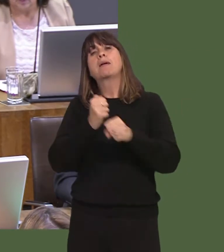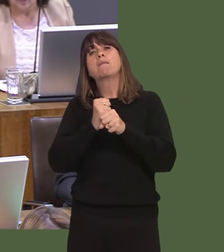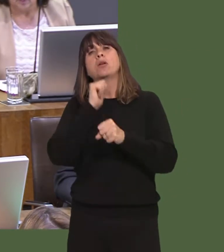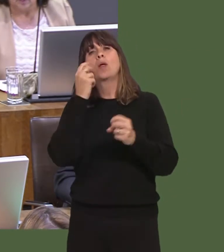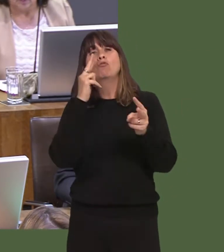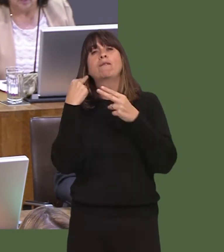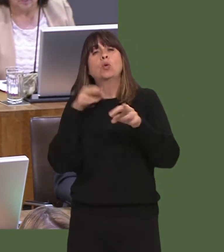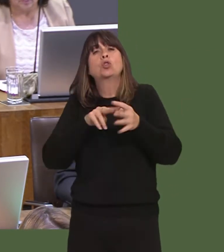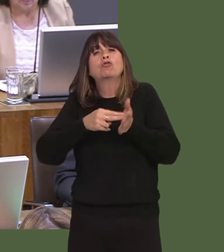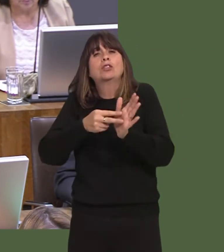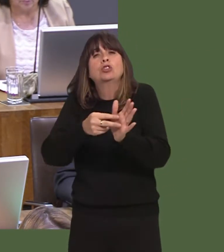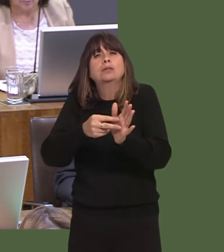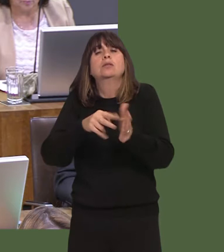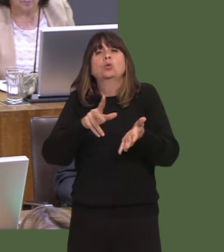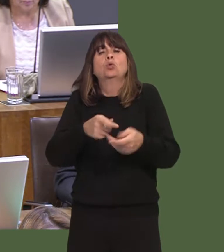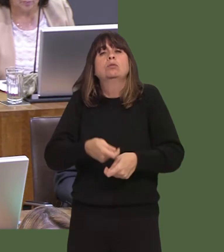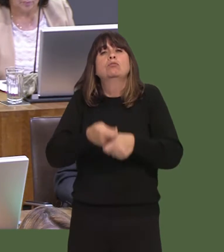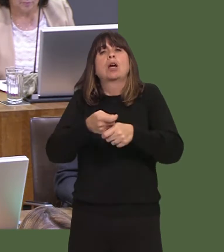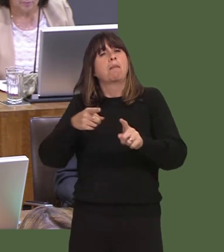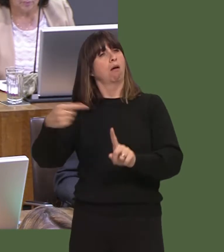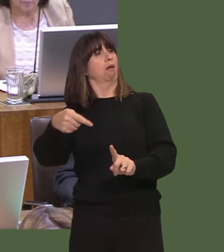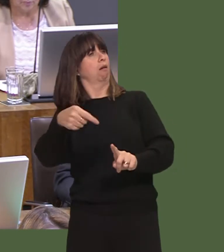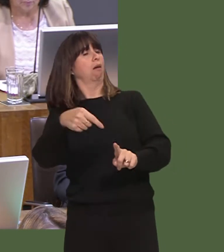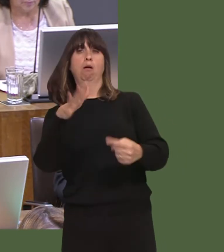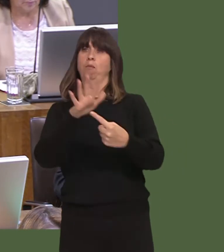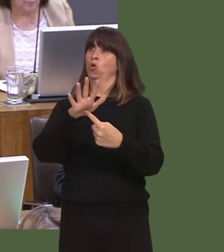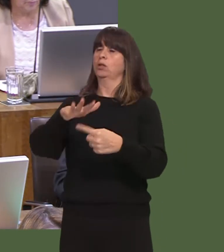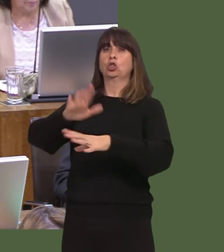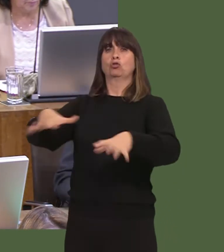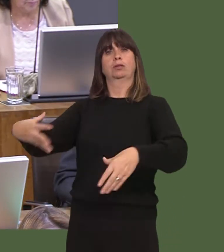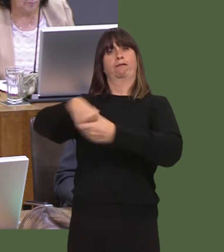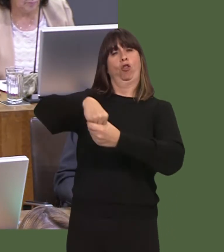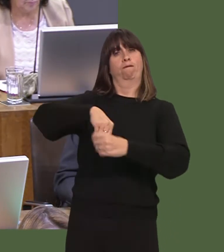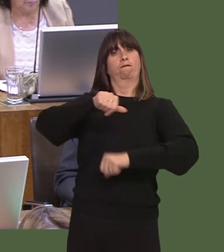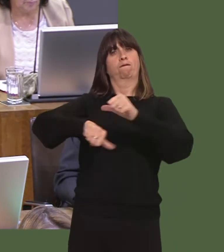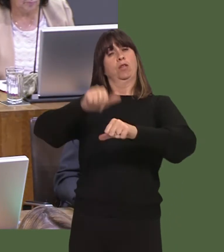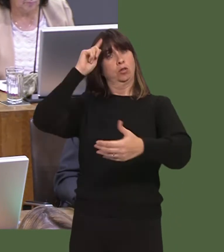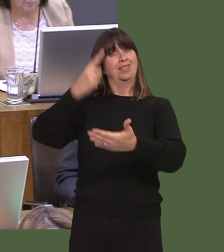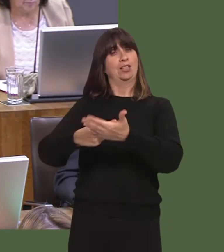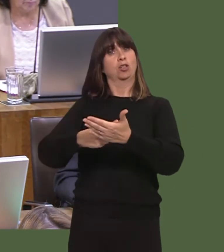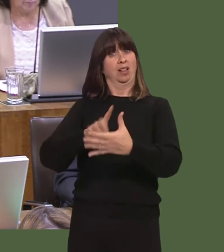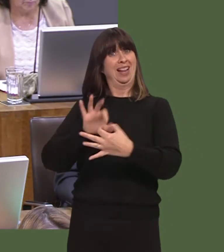'review our strategy to support and highlight the importance of participation by children and young people in decisions which affect them.'